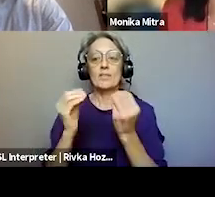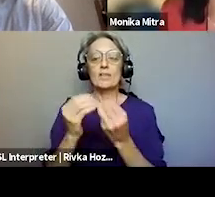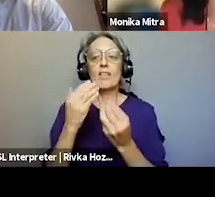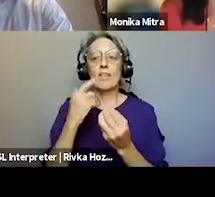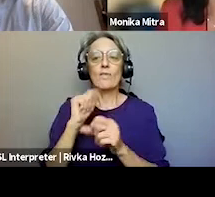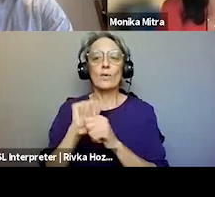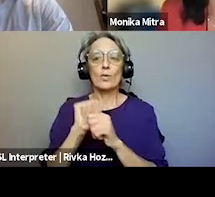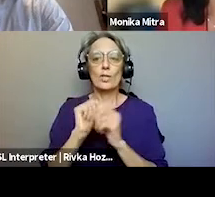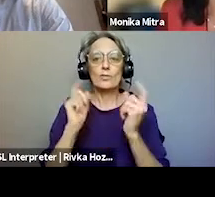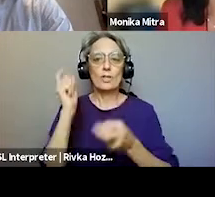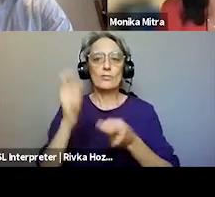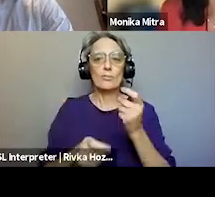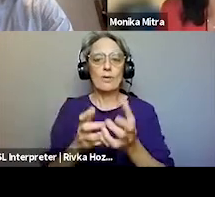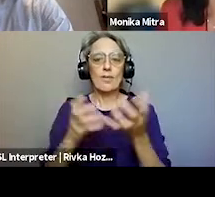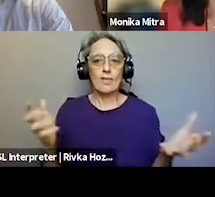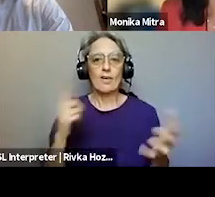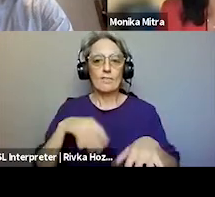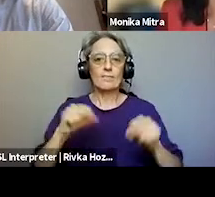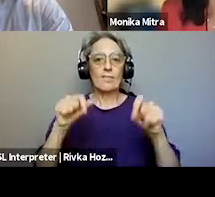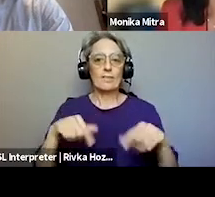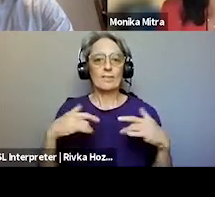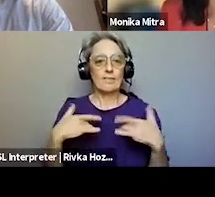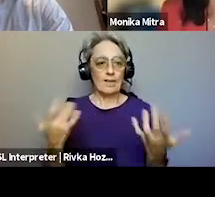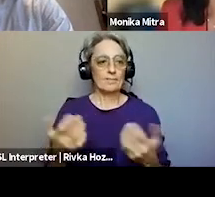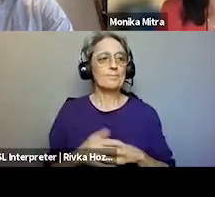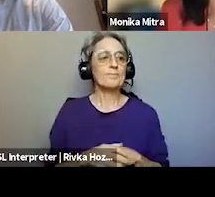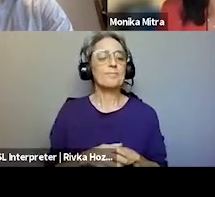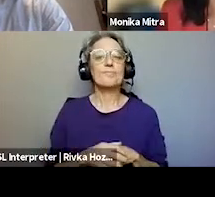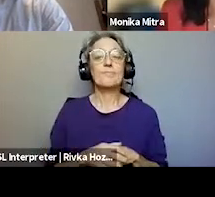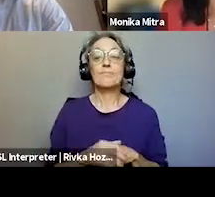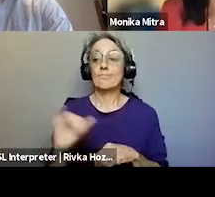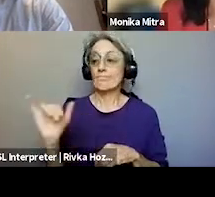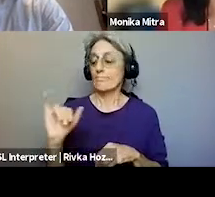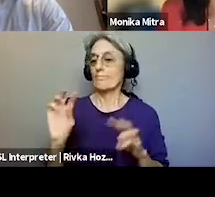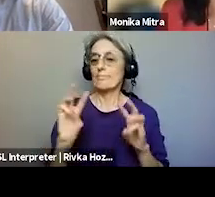make this event possible and for making the workshop run so smoothly this week.